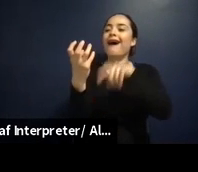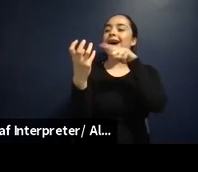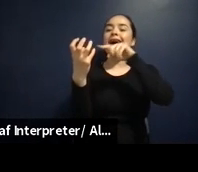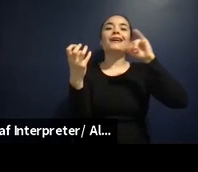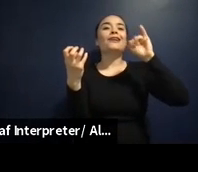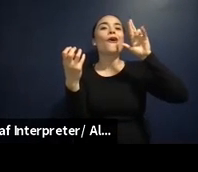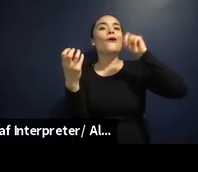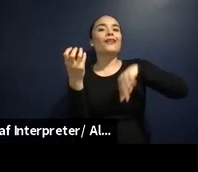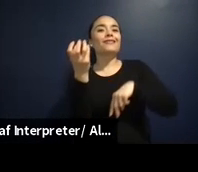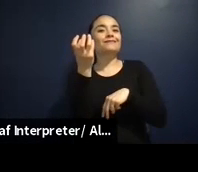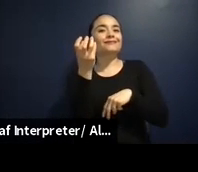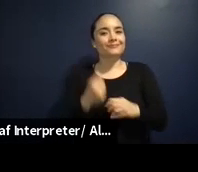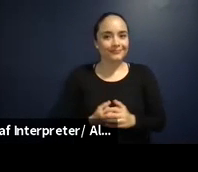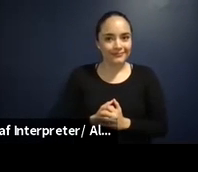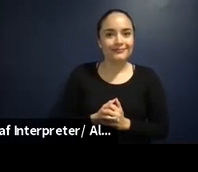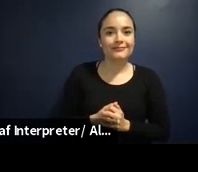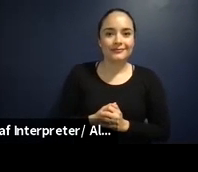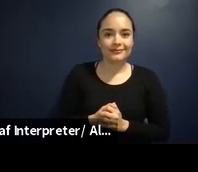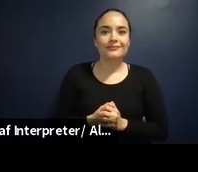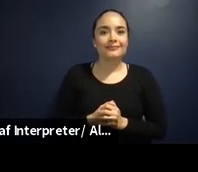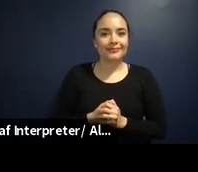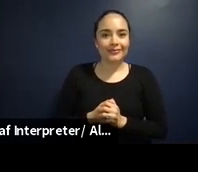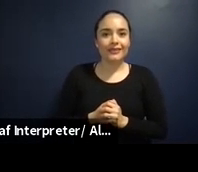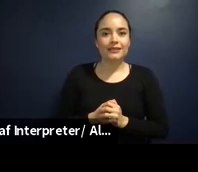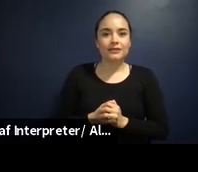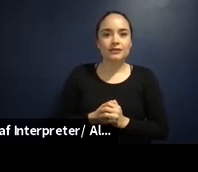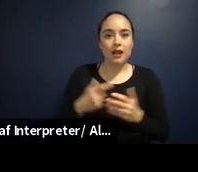in the center of this planet where actually iron had enough time to grow into